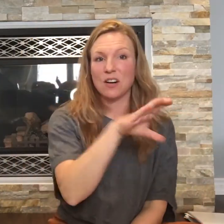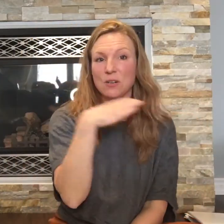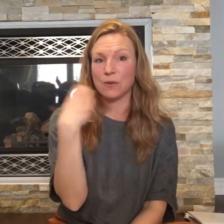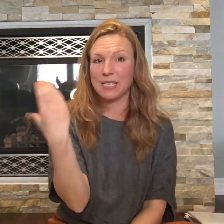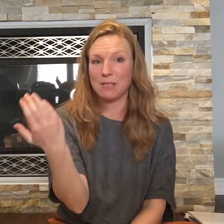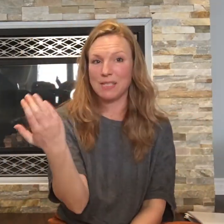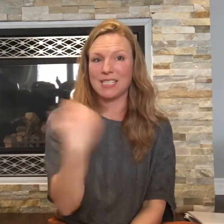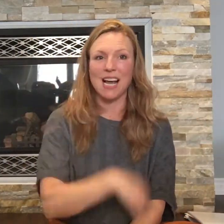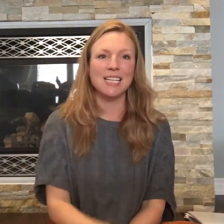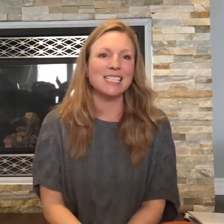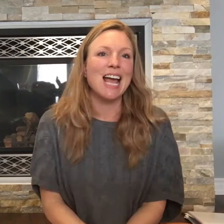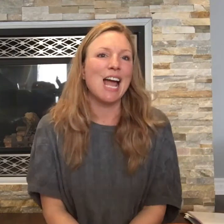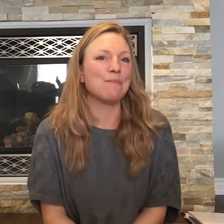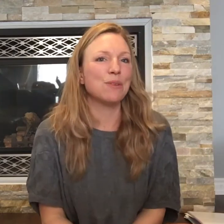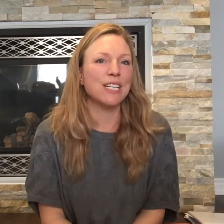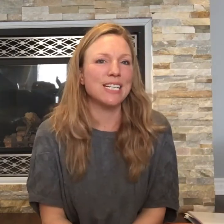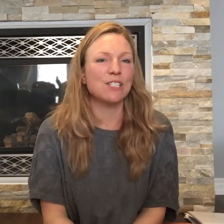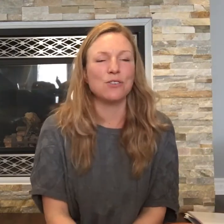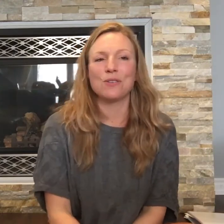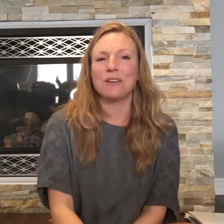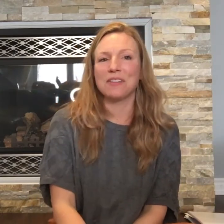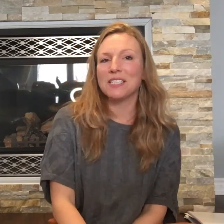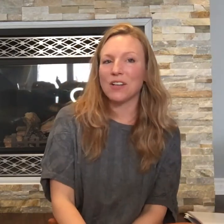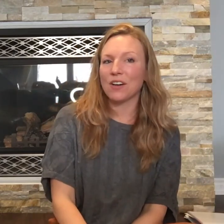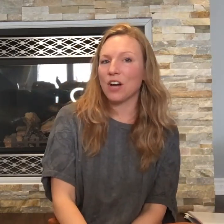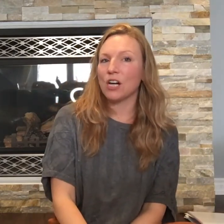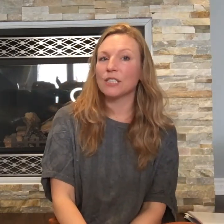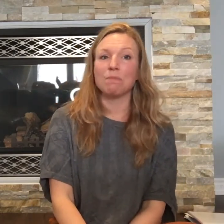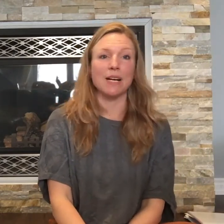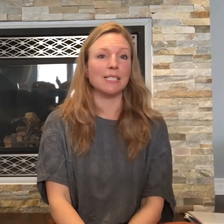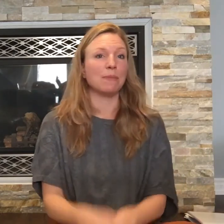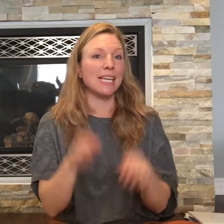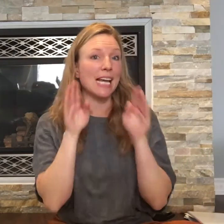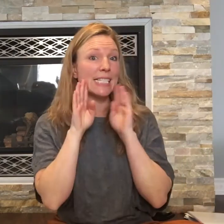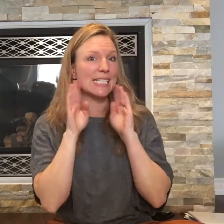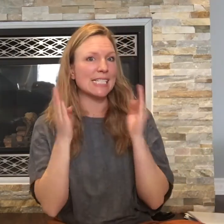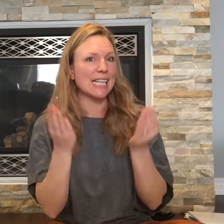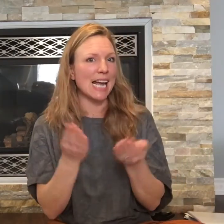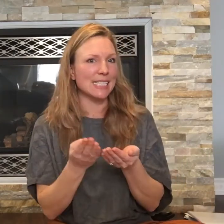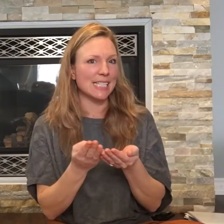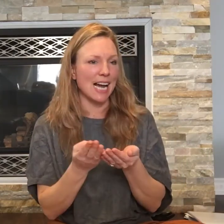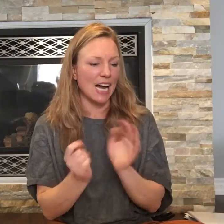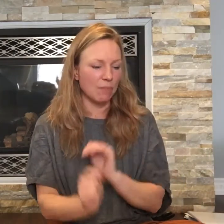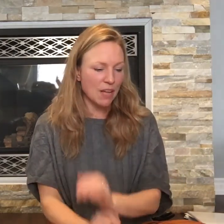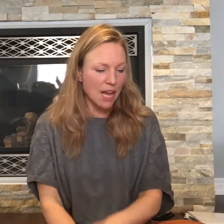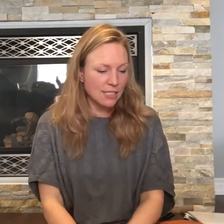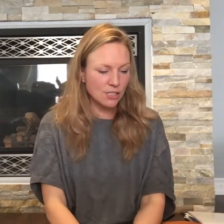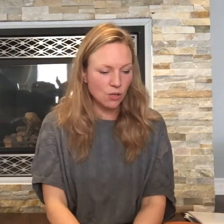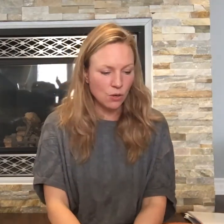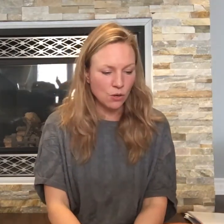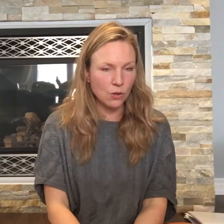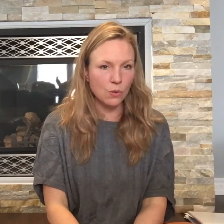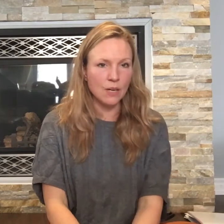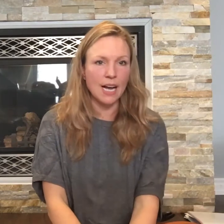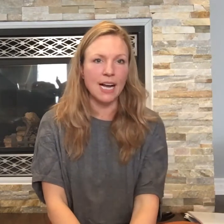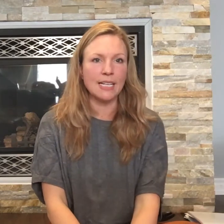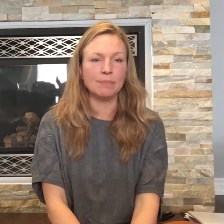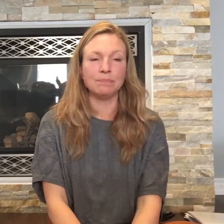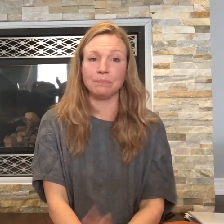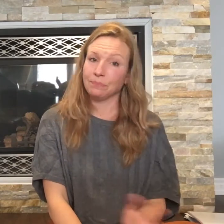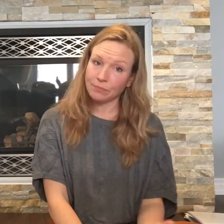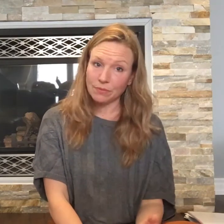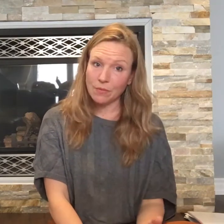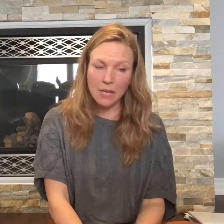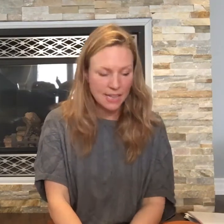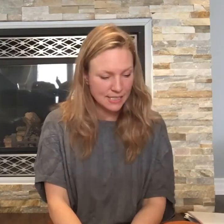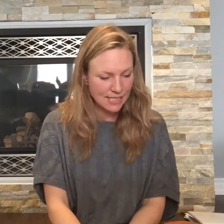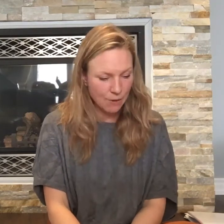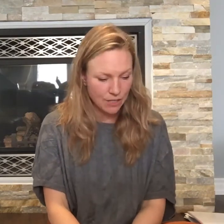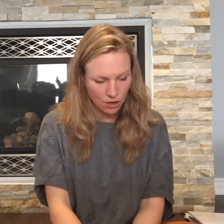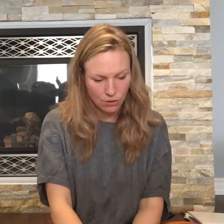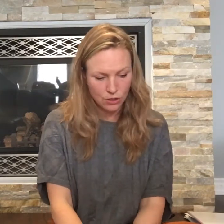our CHRISTMAS signs, and put it into a fun song called "Must Be SANTA." This is how it goes: